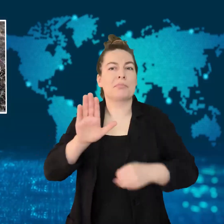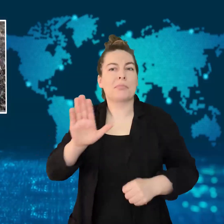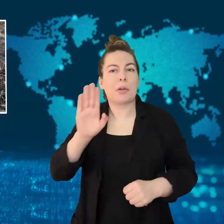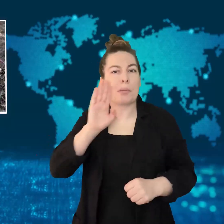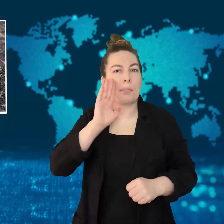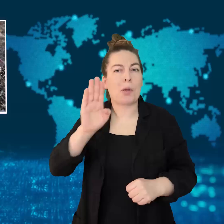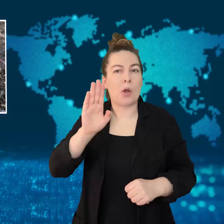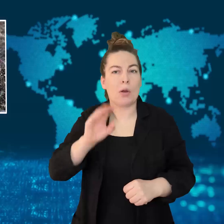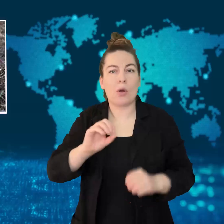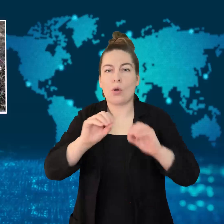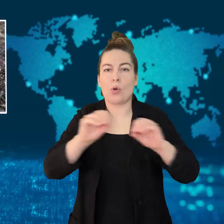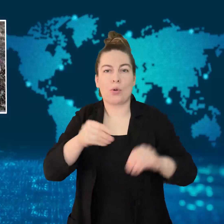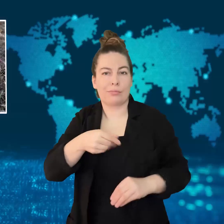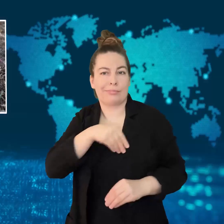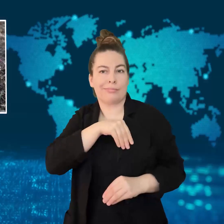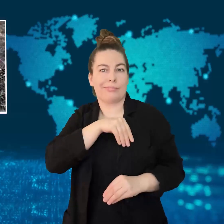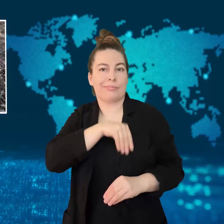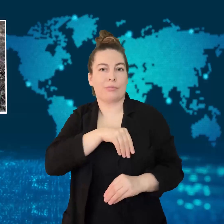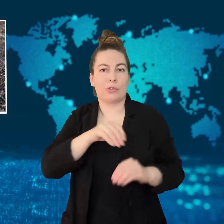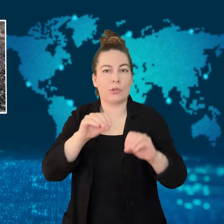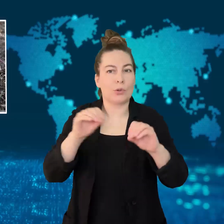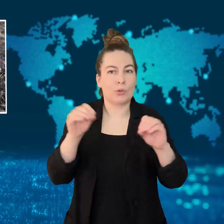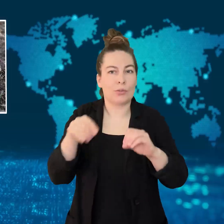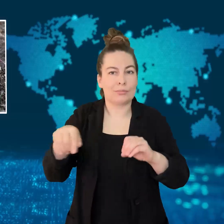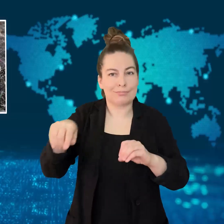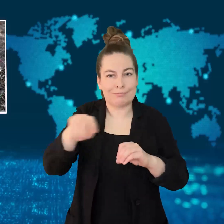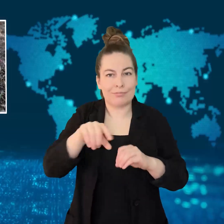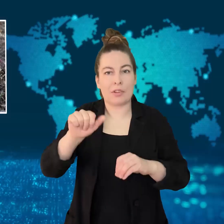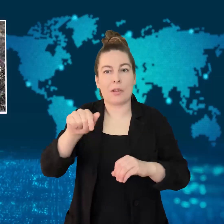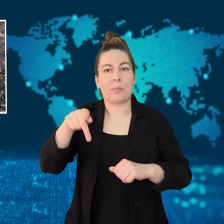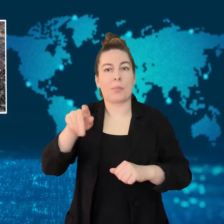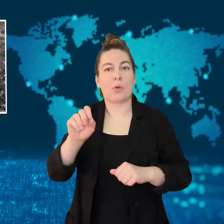aid organization that has spent almost 30 years